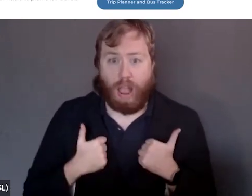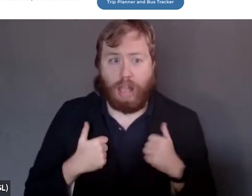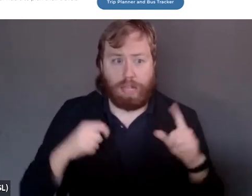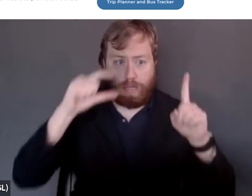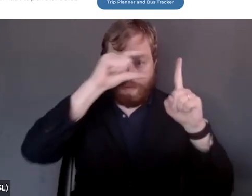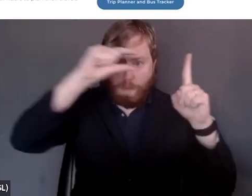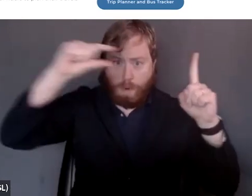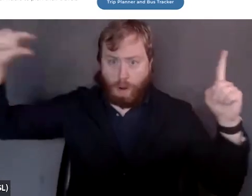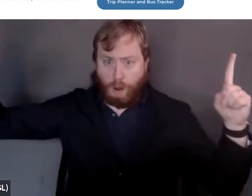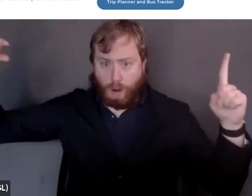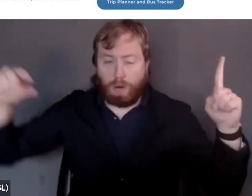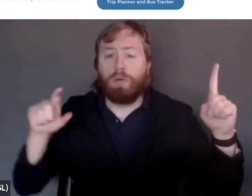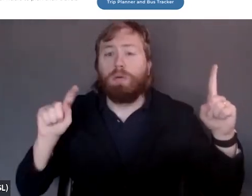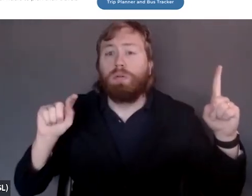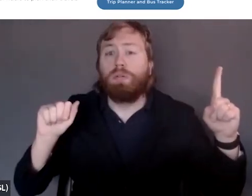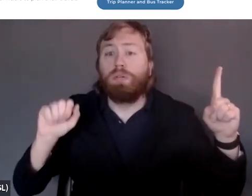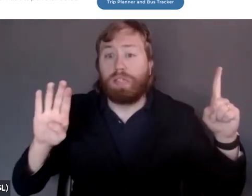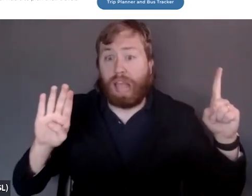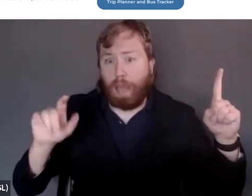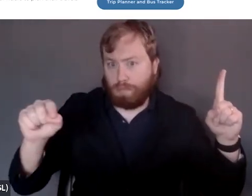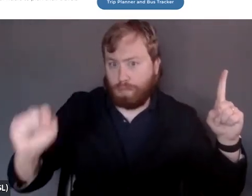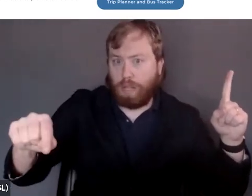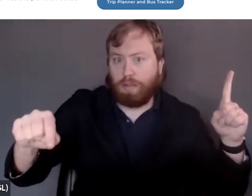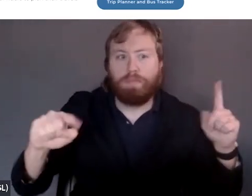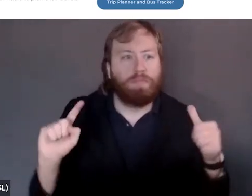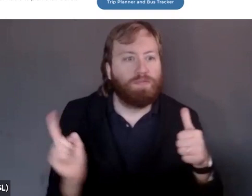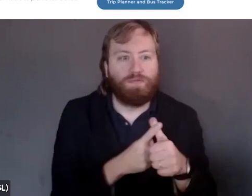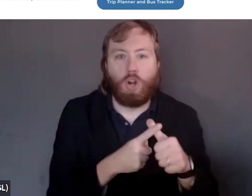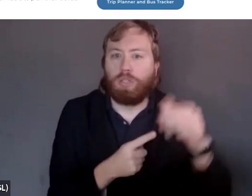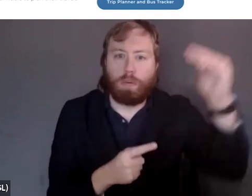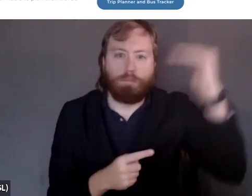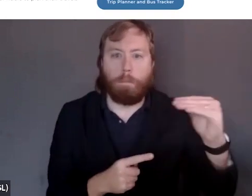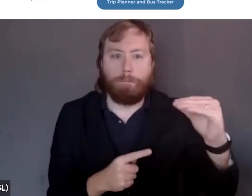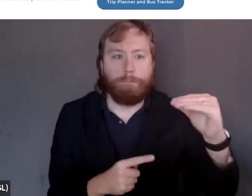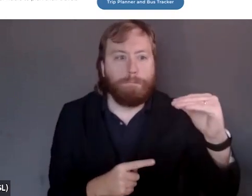the first thing that appears is skip to main content link, which is important for people using screen readers.